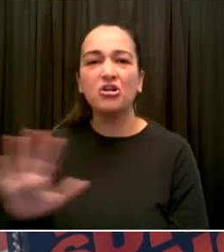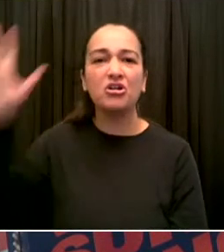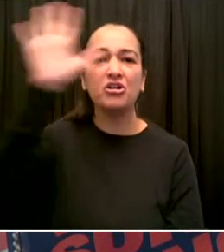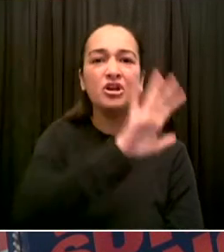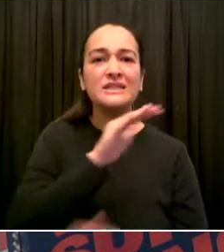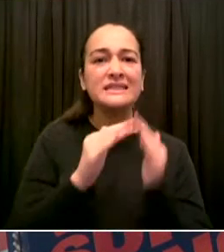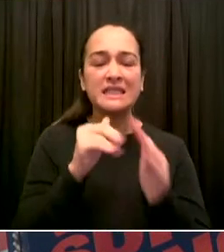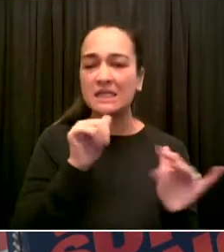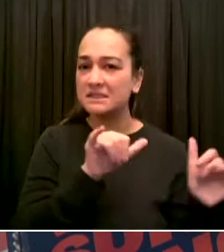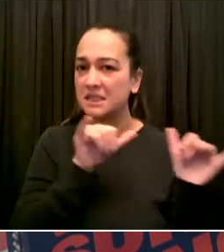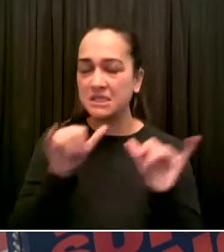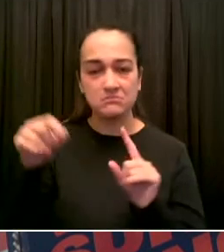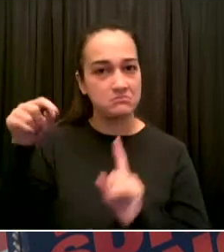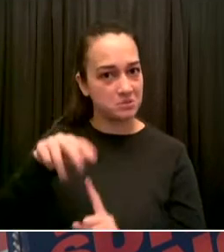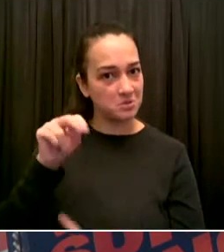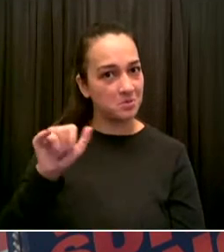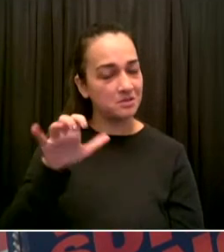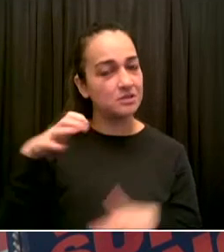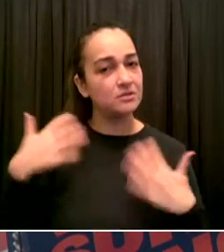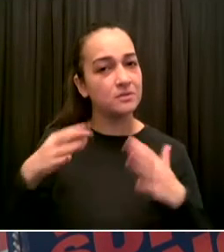IT'SS O MUCH F OWHAT PEOPLE DO